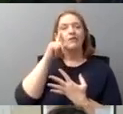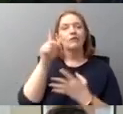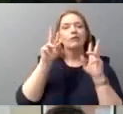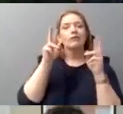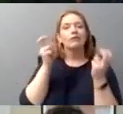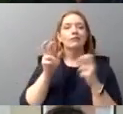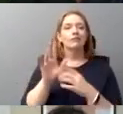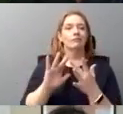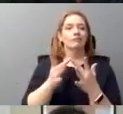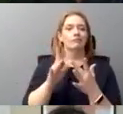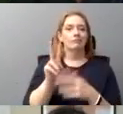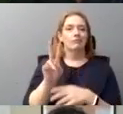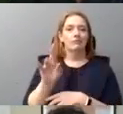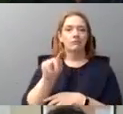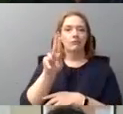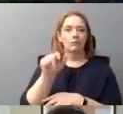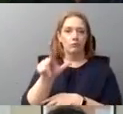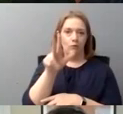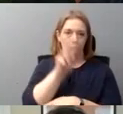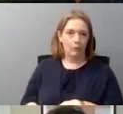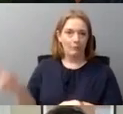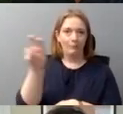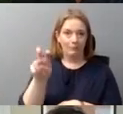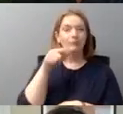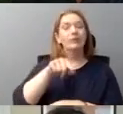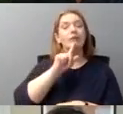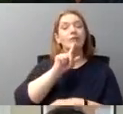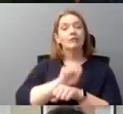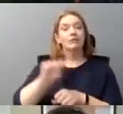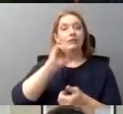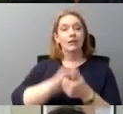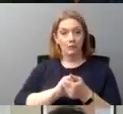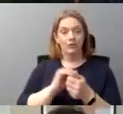is a collaboration between The James Castle House which is located in Boise, Idaho,